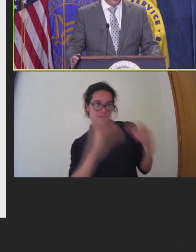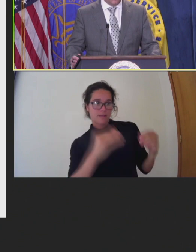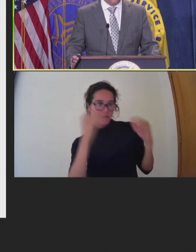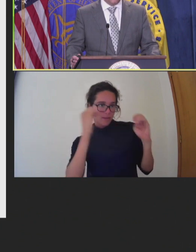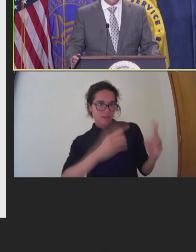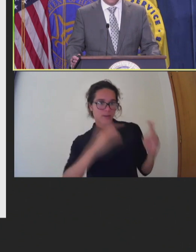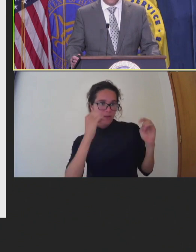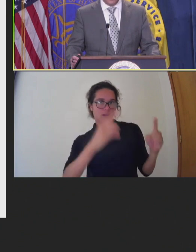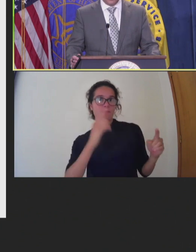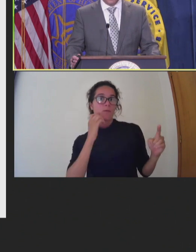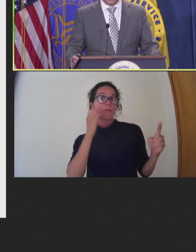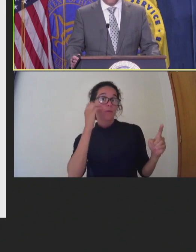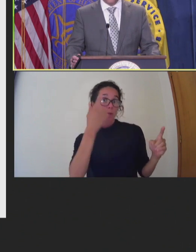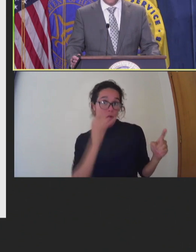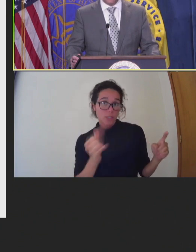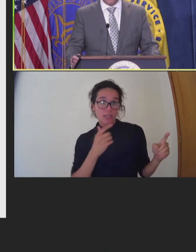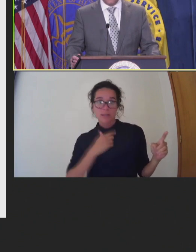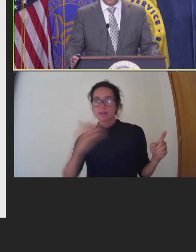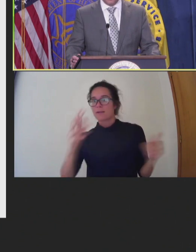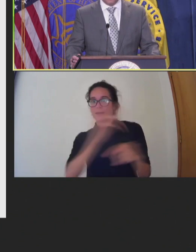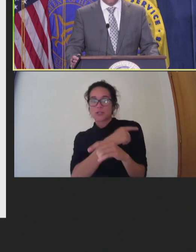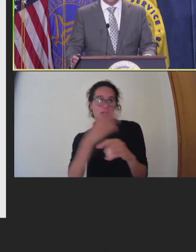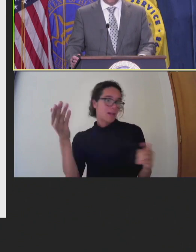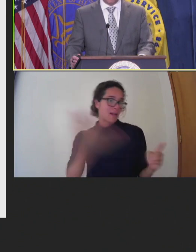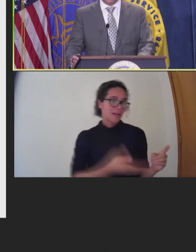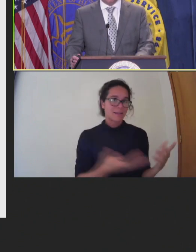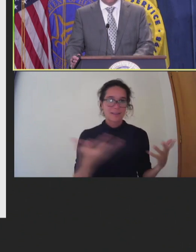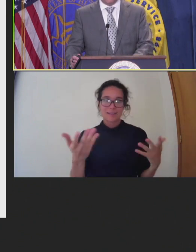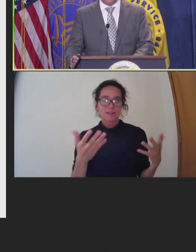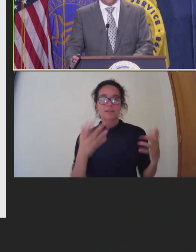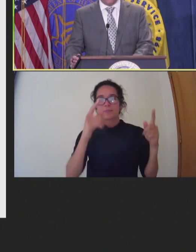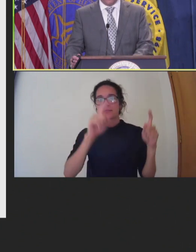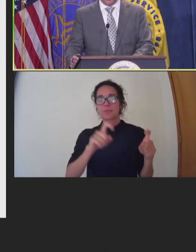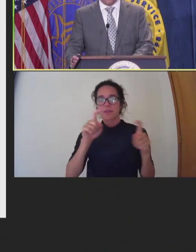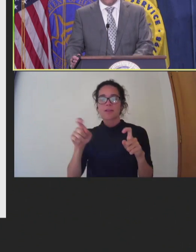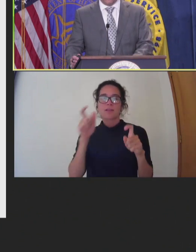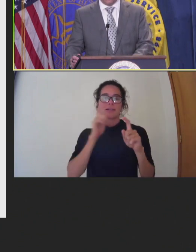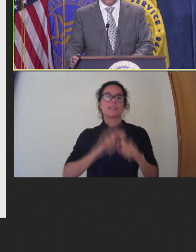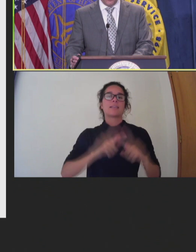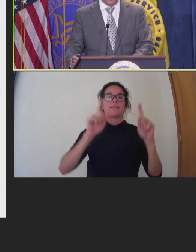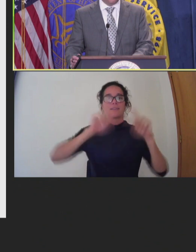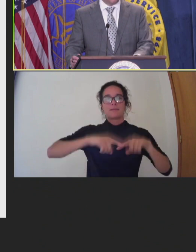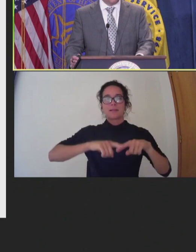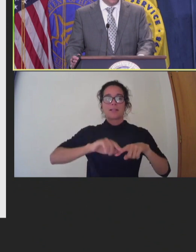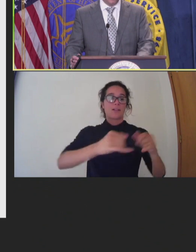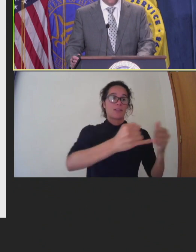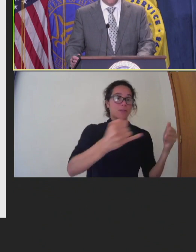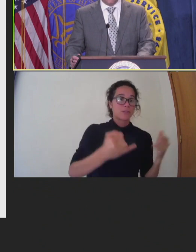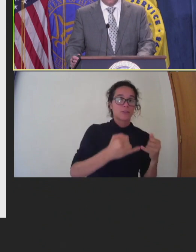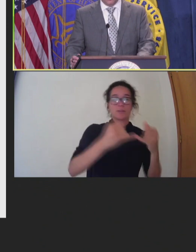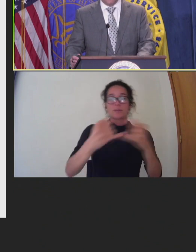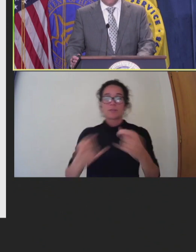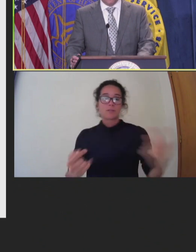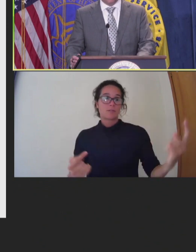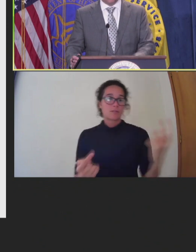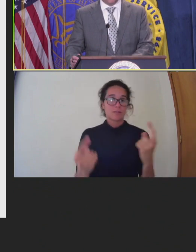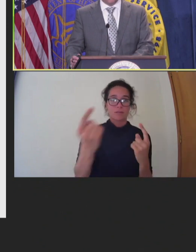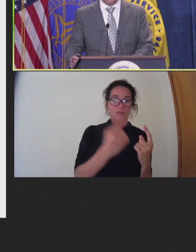Also, the testing guidelines are different depending on which public health jurisdiction the patient's originating from. We have the city of Chicago. We have